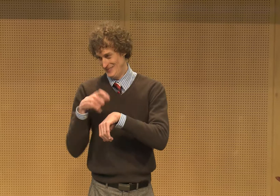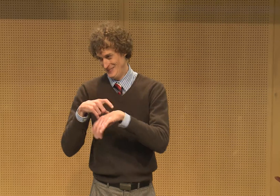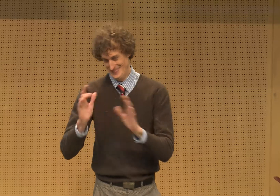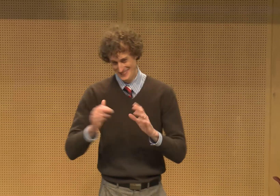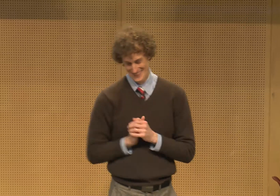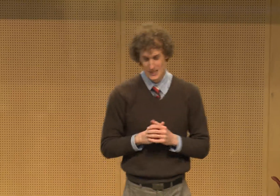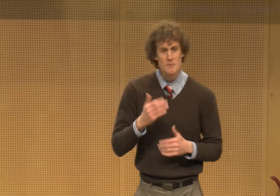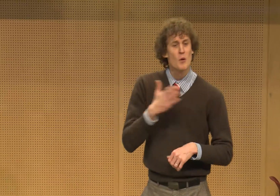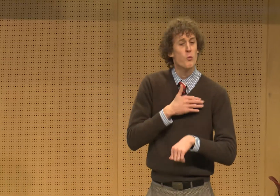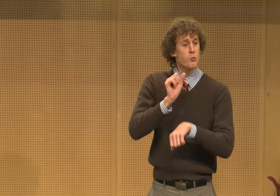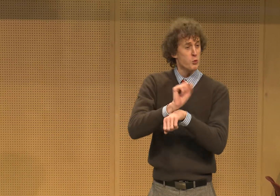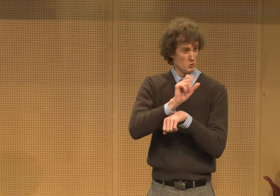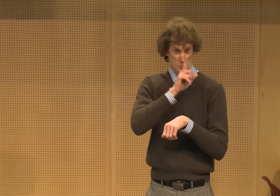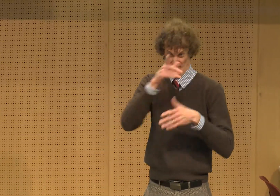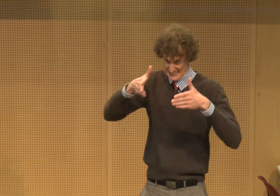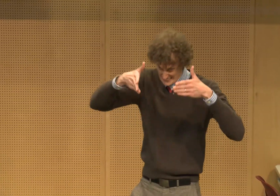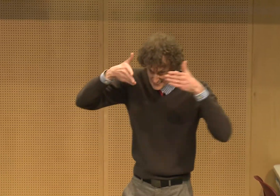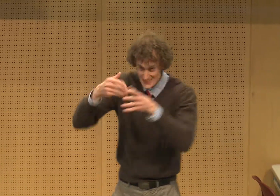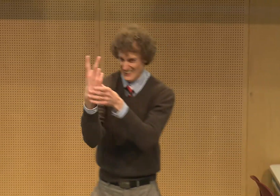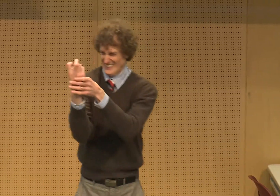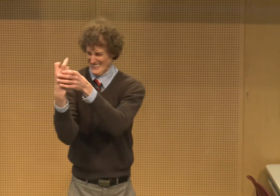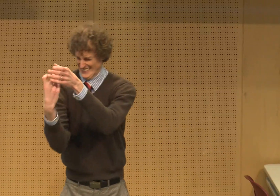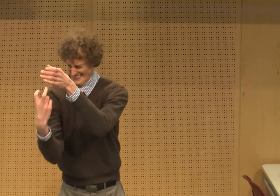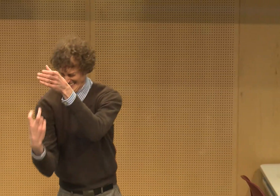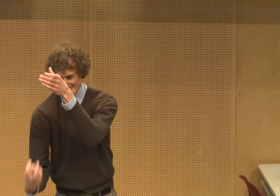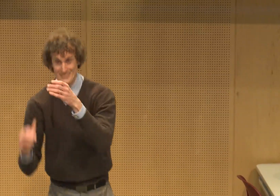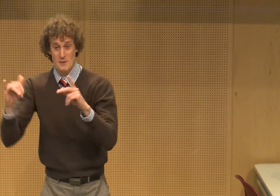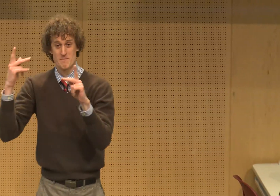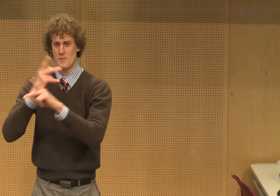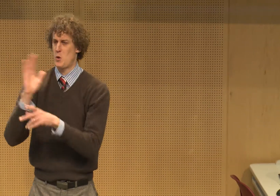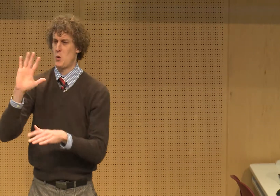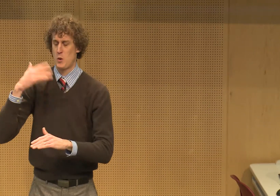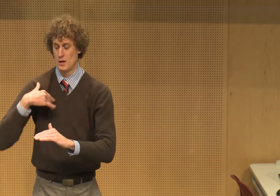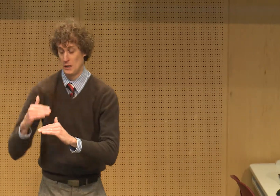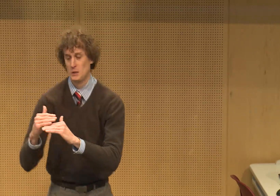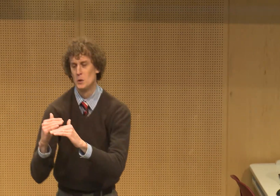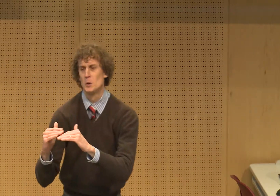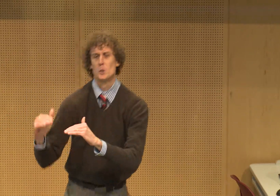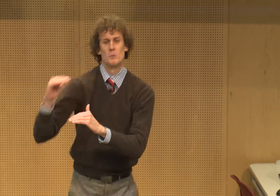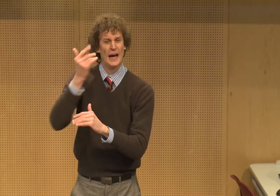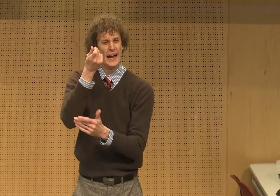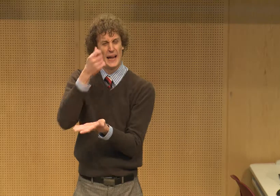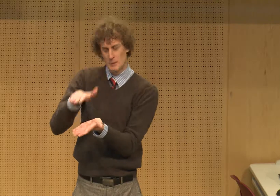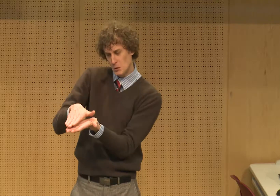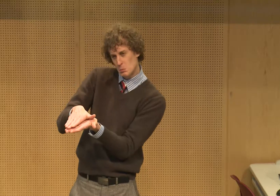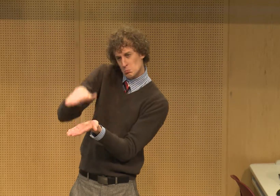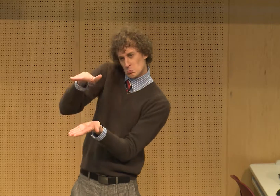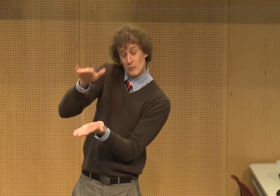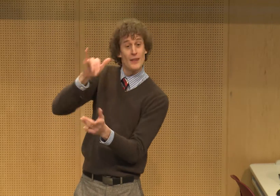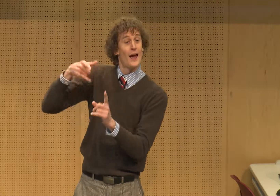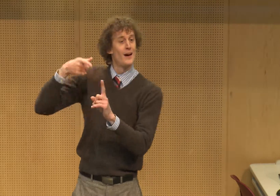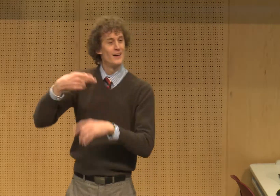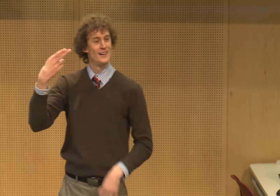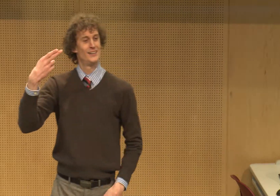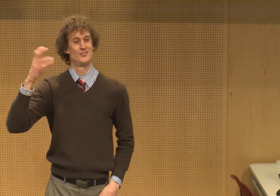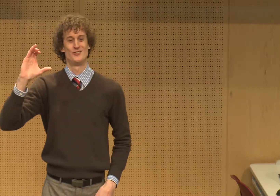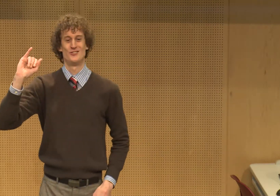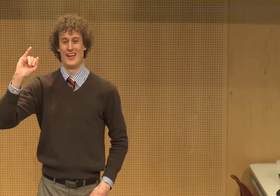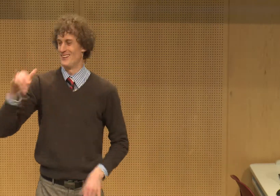We're not going to-- That's not what we do with our time. We're not working on the calculation. I was teasing about that.